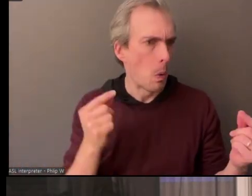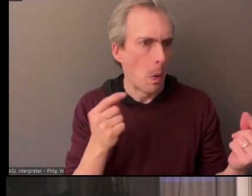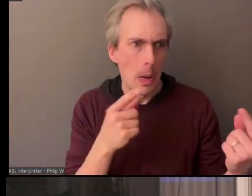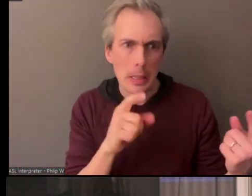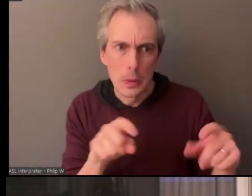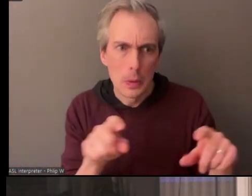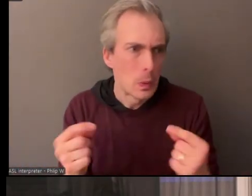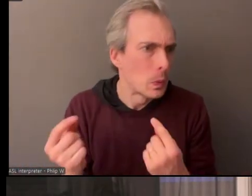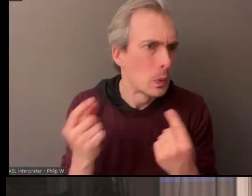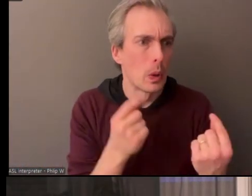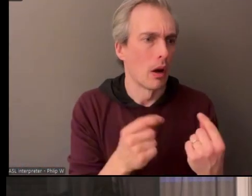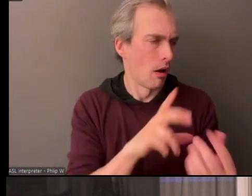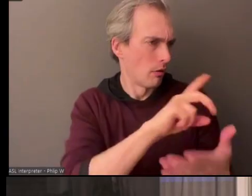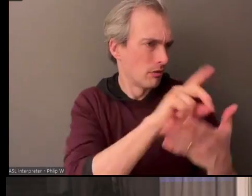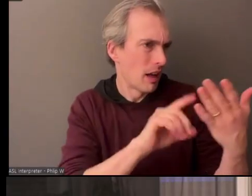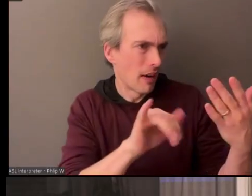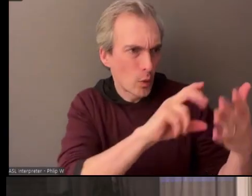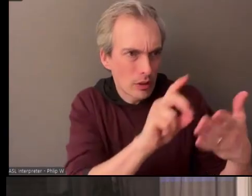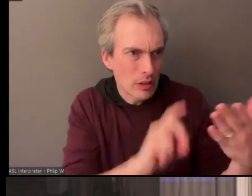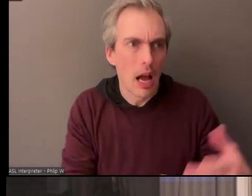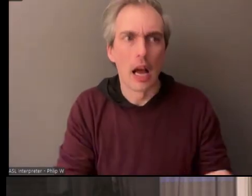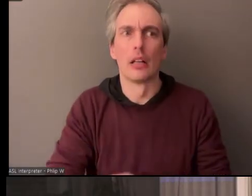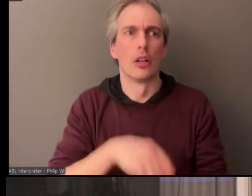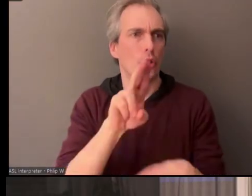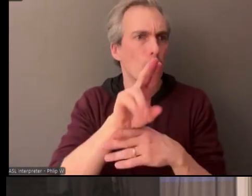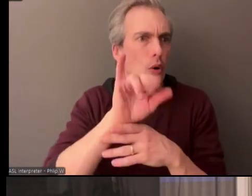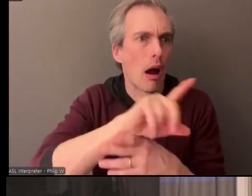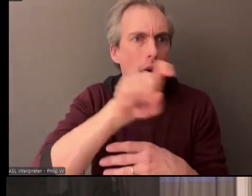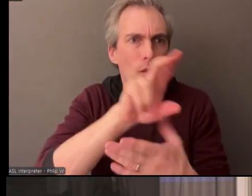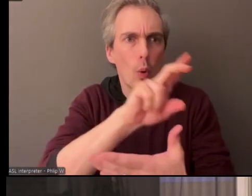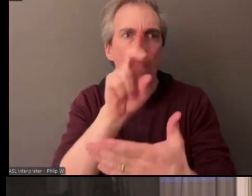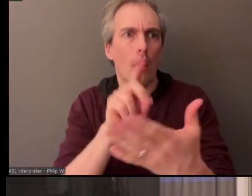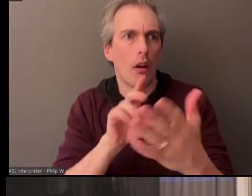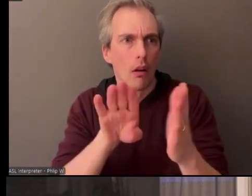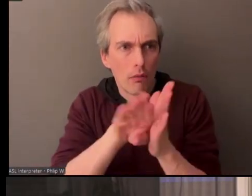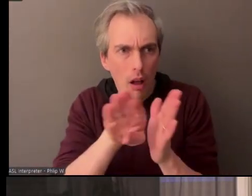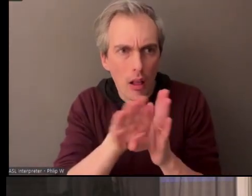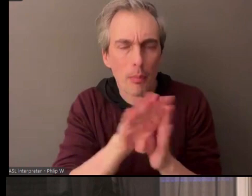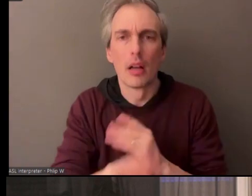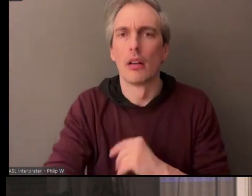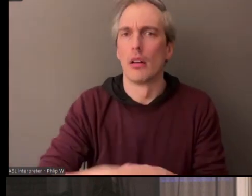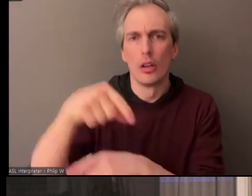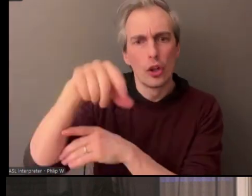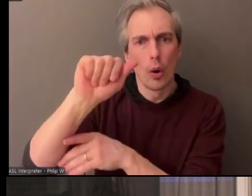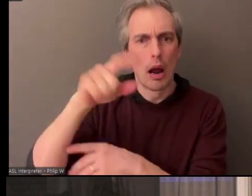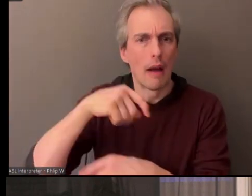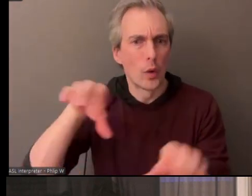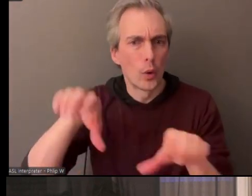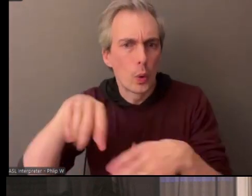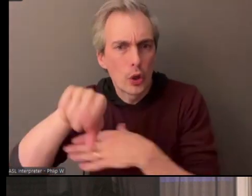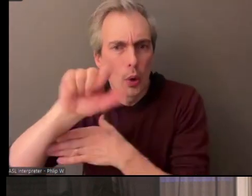has to JavaScript, the QA has to QA.